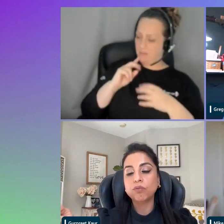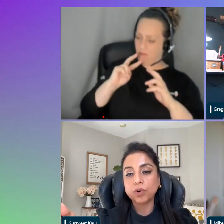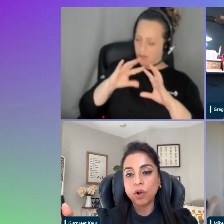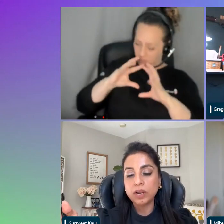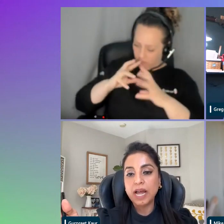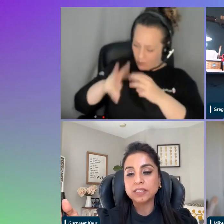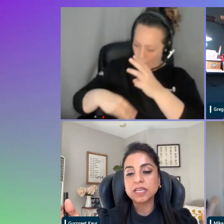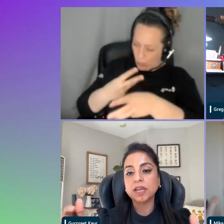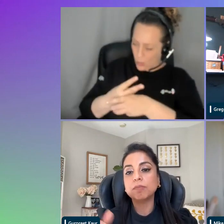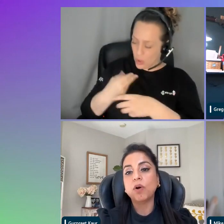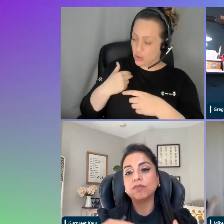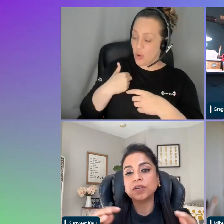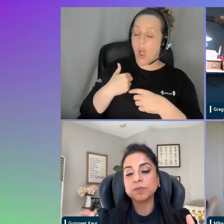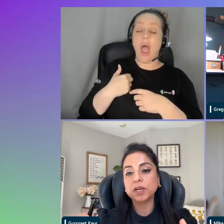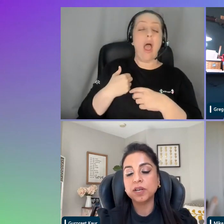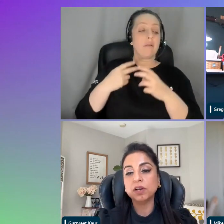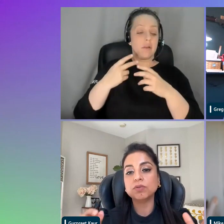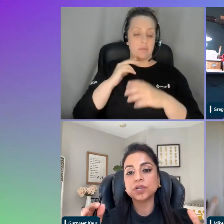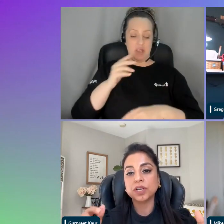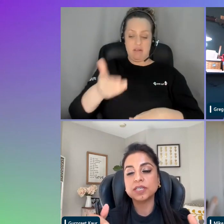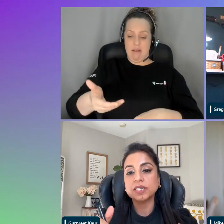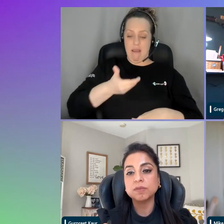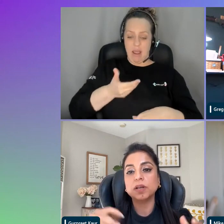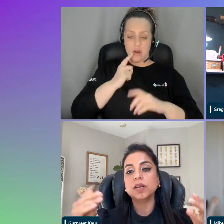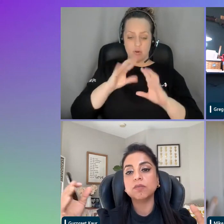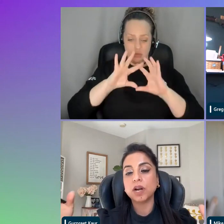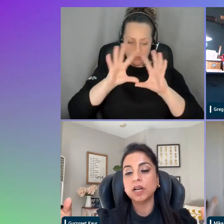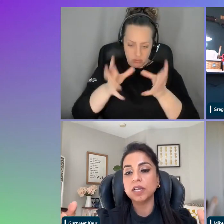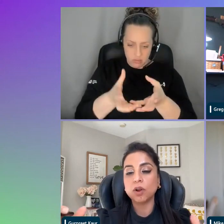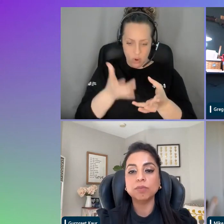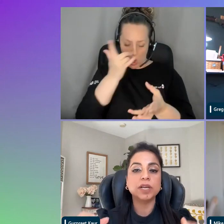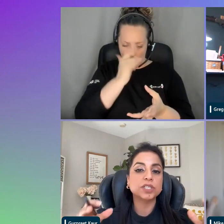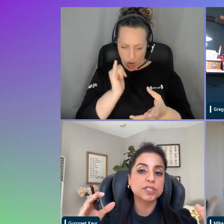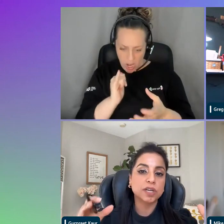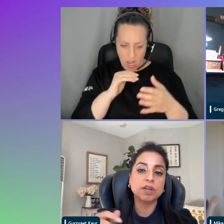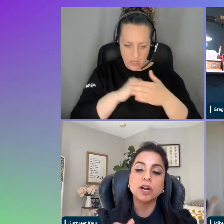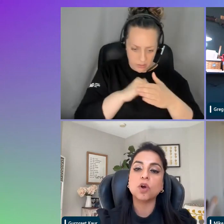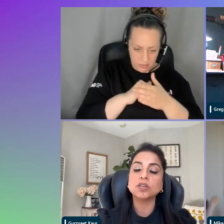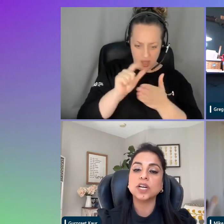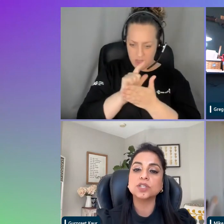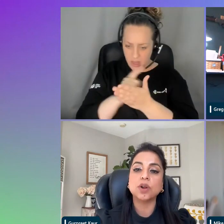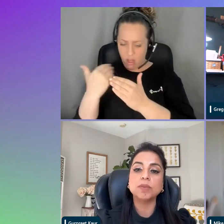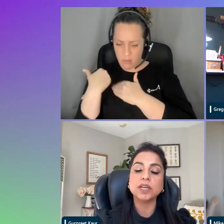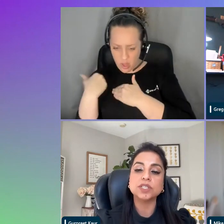overall landscape of disability inclusion, accessibility, where our legal obligations are, where our contractual obligations are,